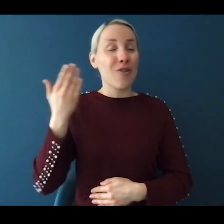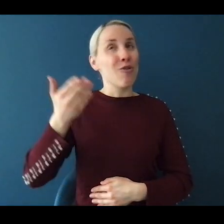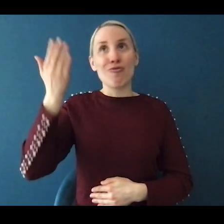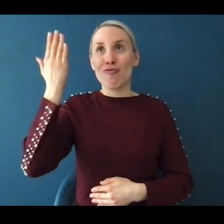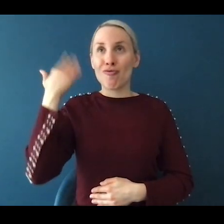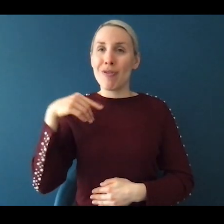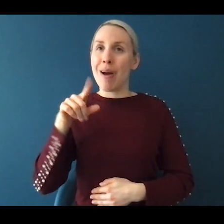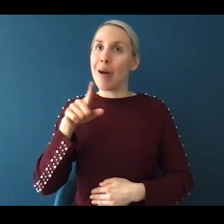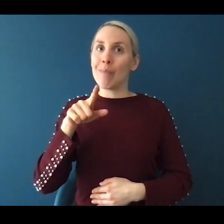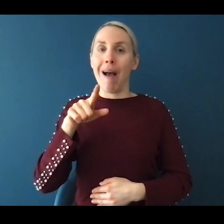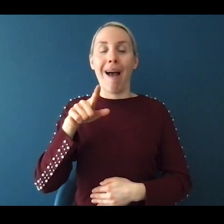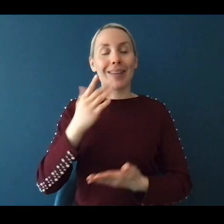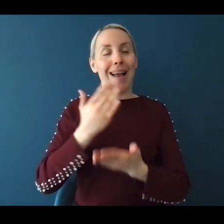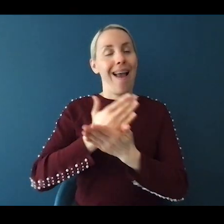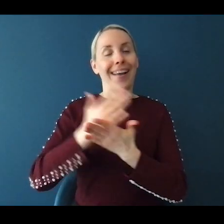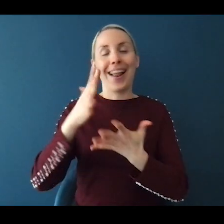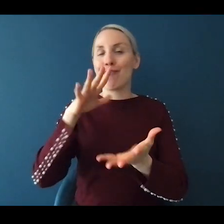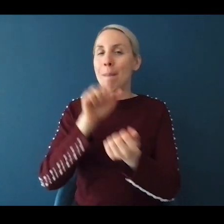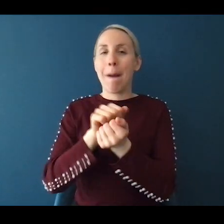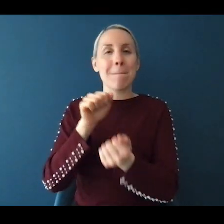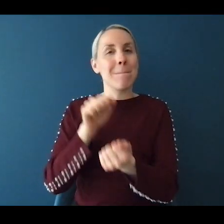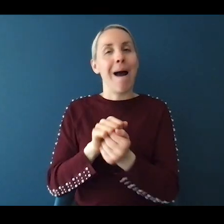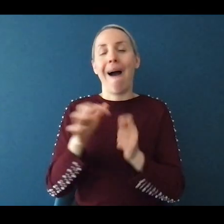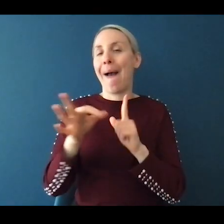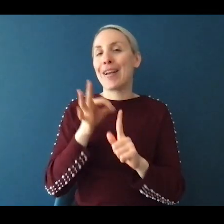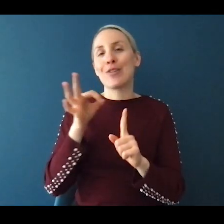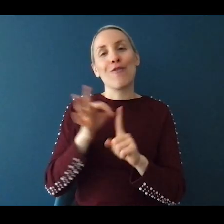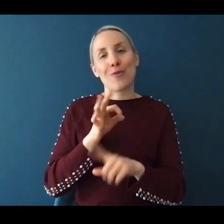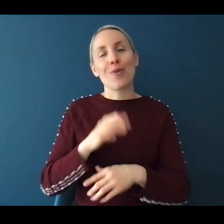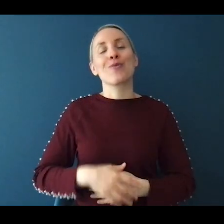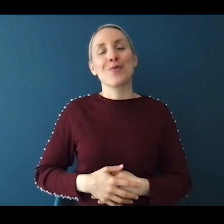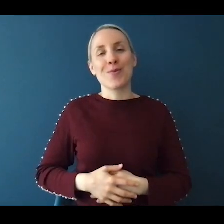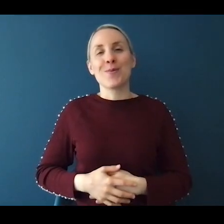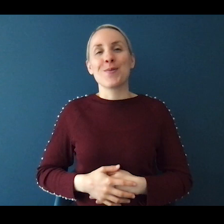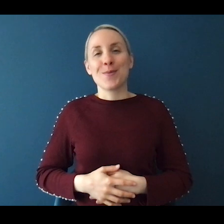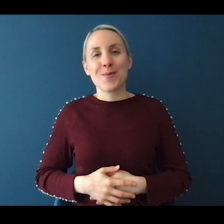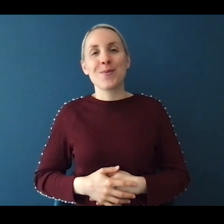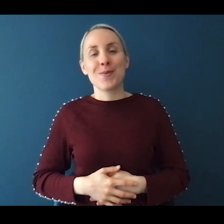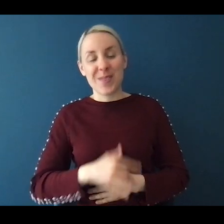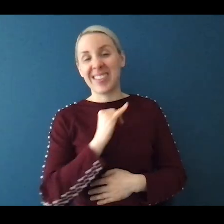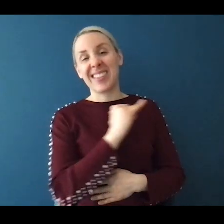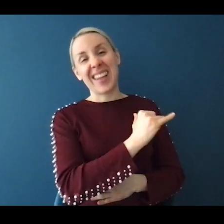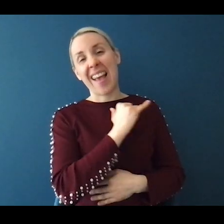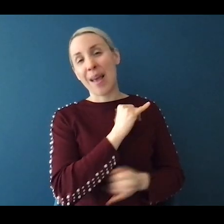I remember that day very well I think that many of the things that Silvia said I agree